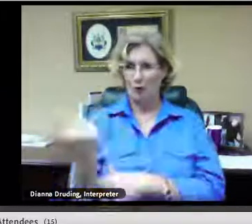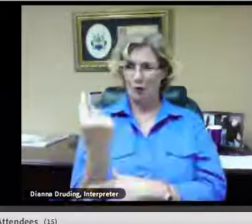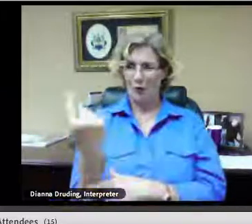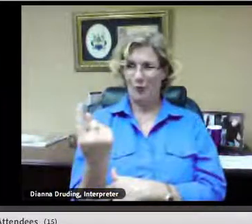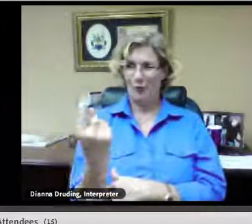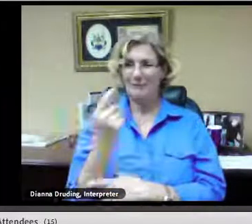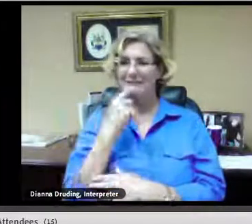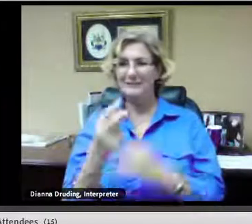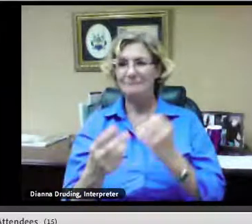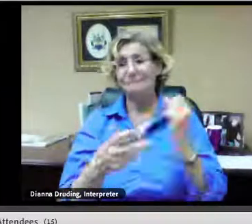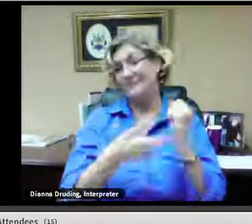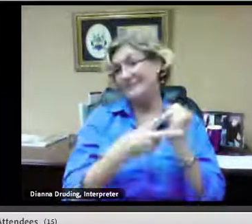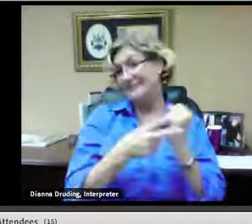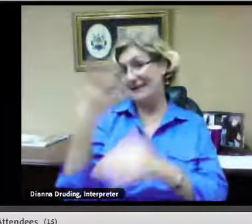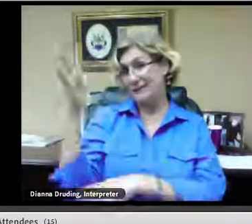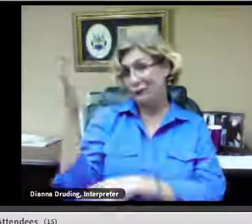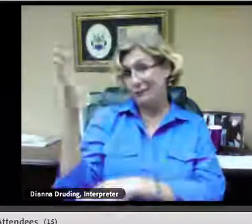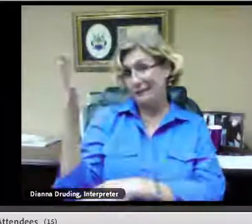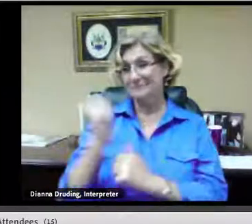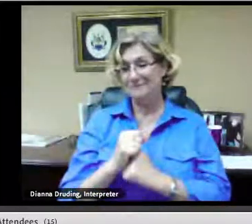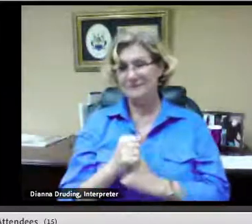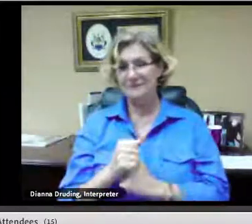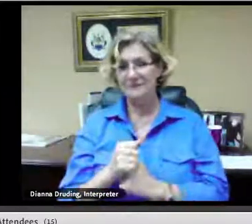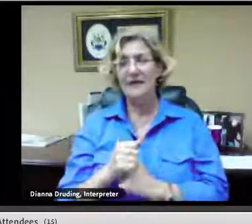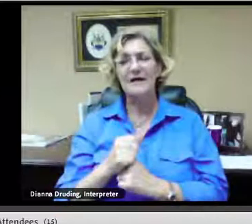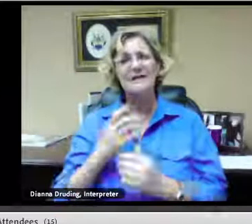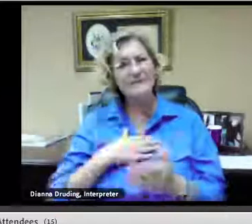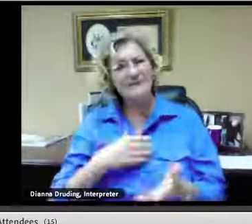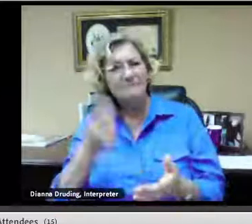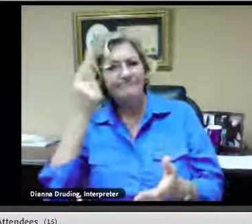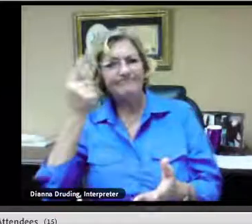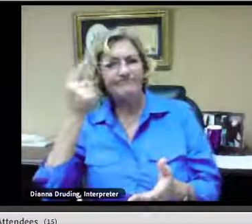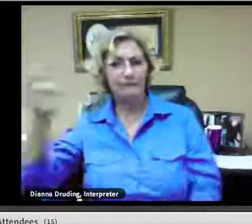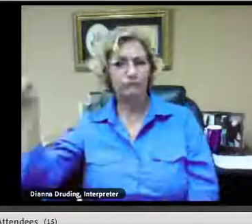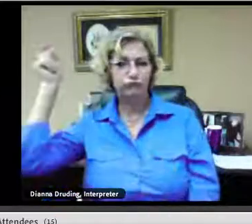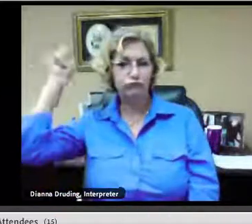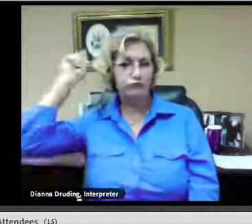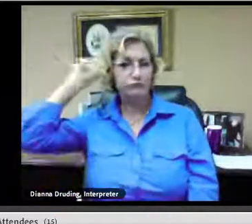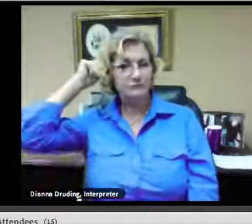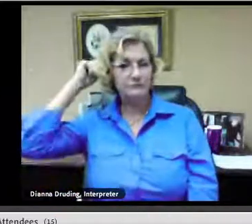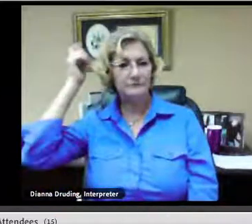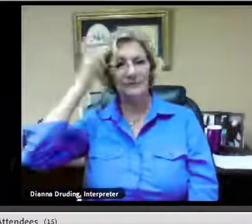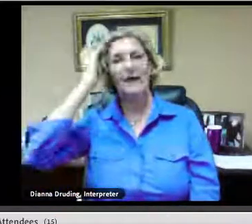And just kind of in the back of your head, I like to plant seeds in webinars,